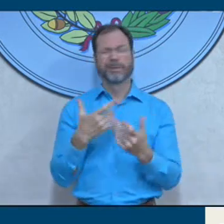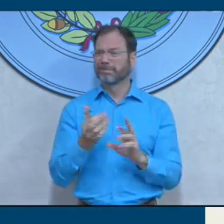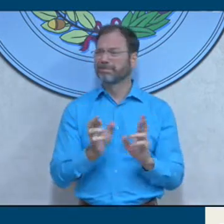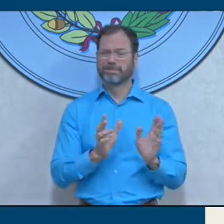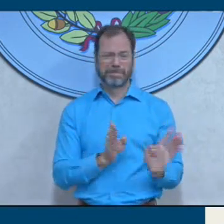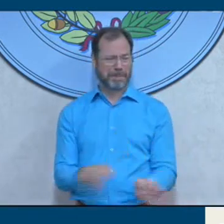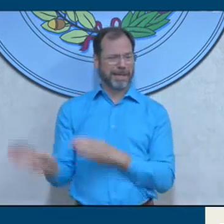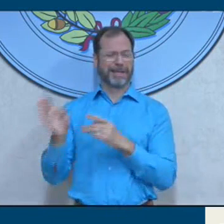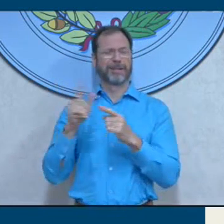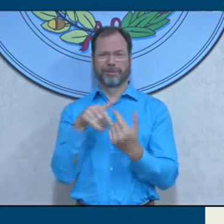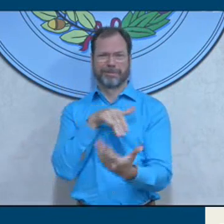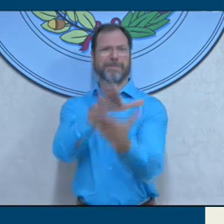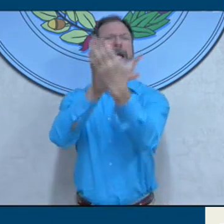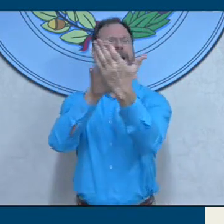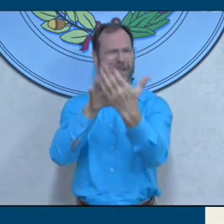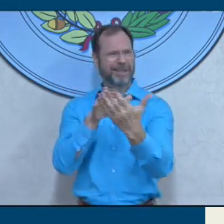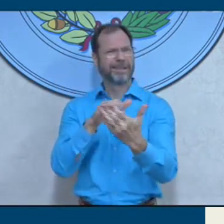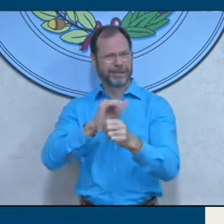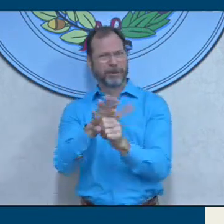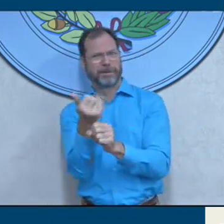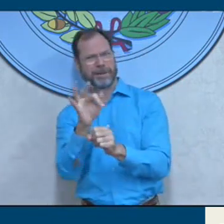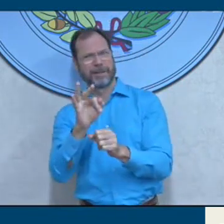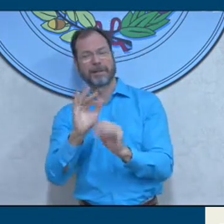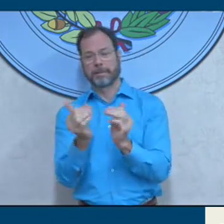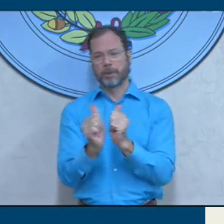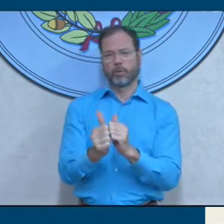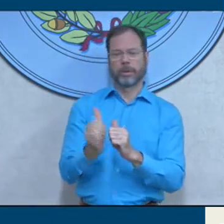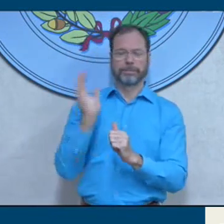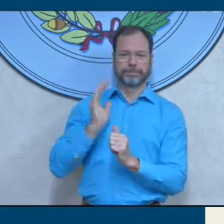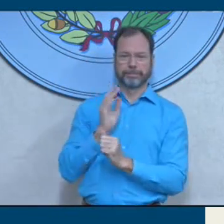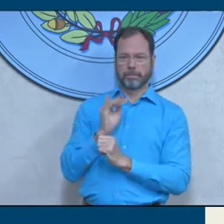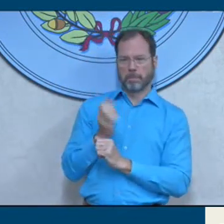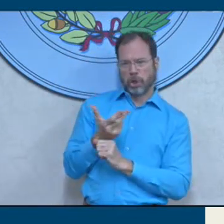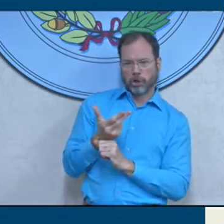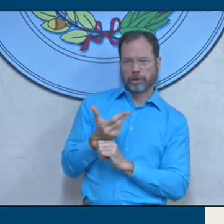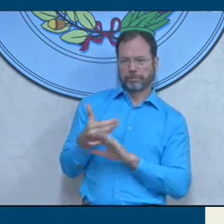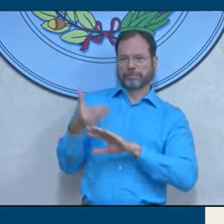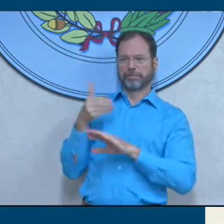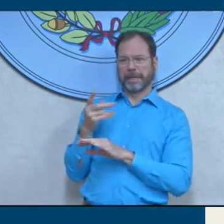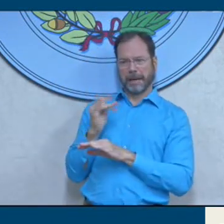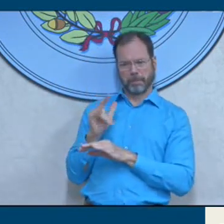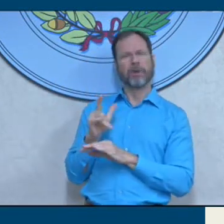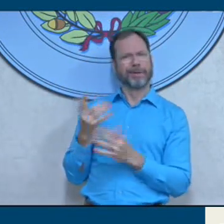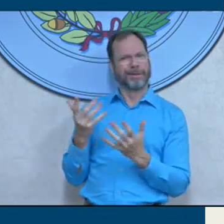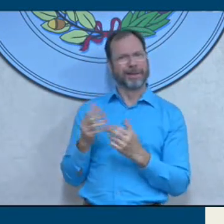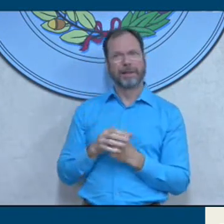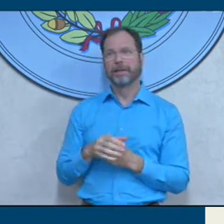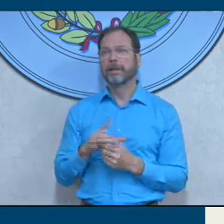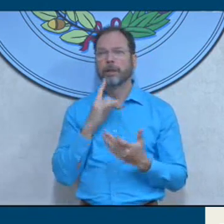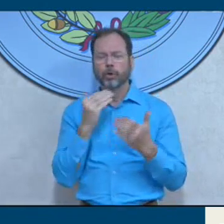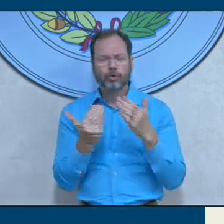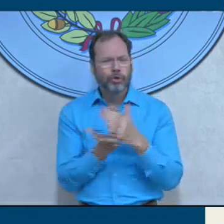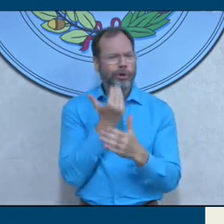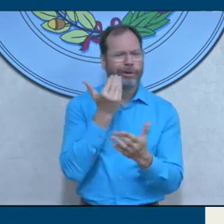EMPHASIZE. IS THAT AS WE GATHER TODAY, WE ARE BETTER PREPARED TO DEAL WITH COVID-19